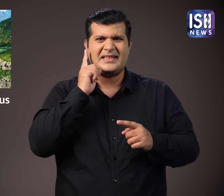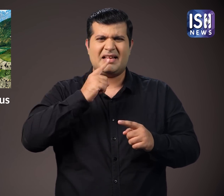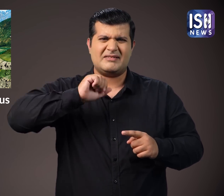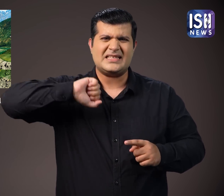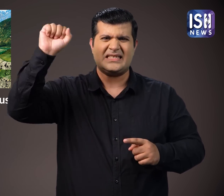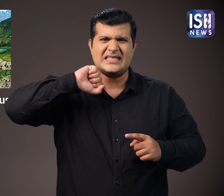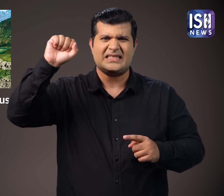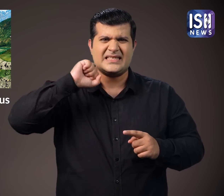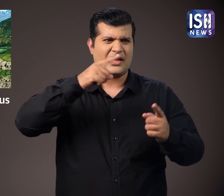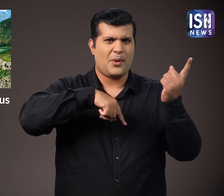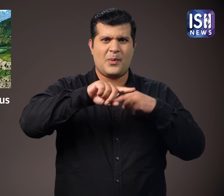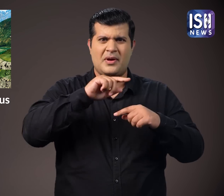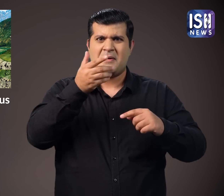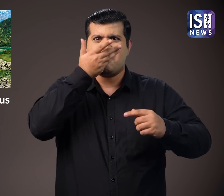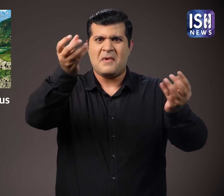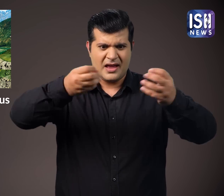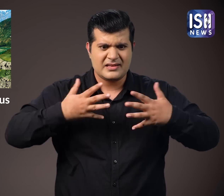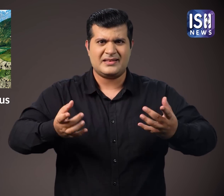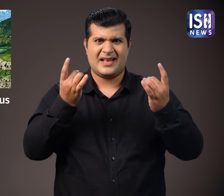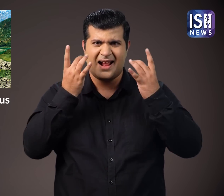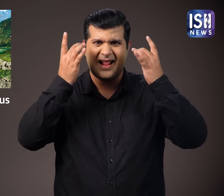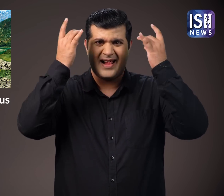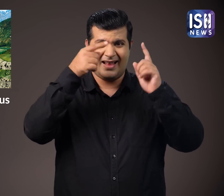There were videos of Pakistani Deaf protesting for water shortage.